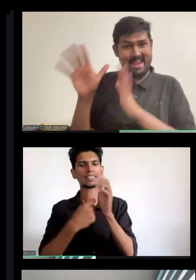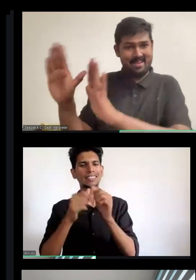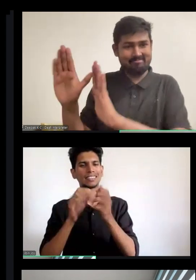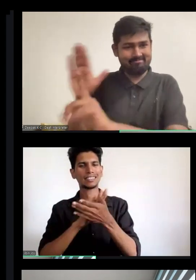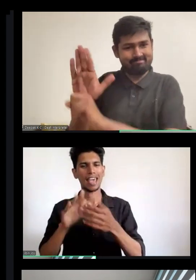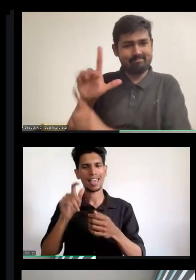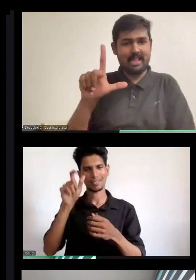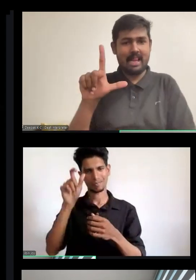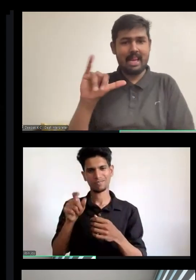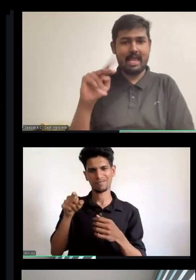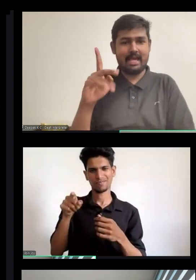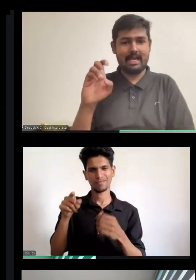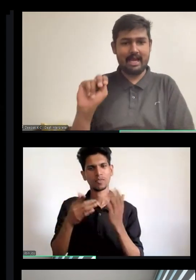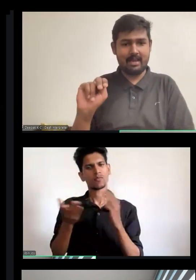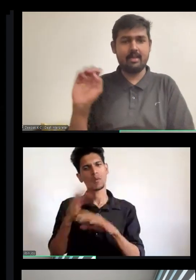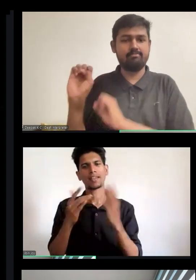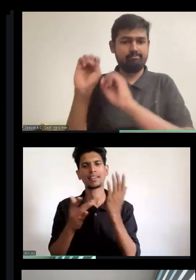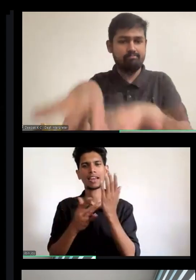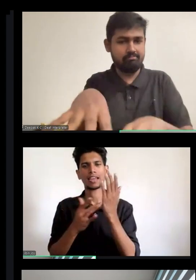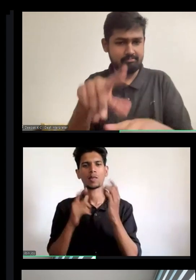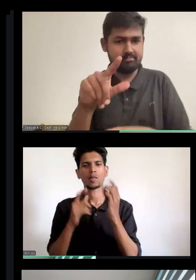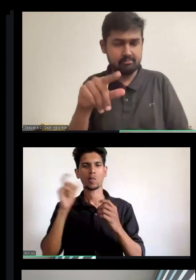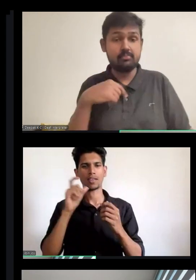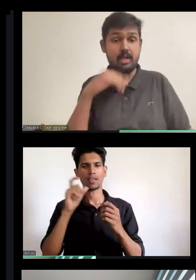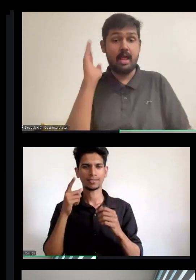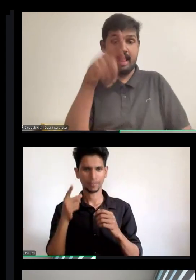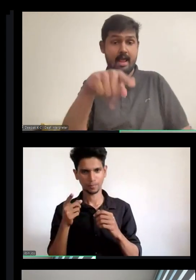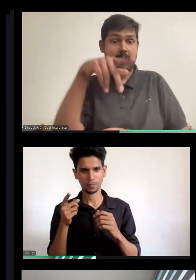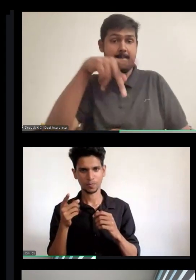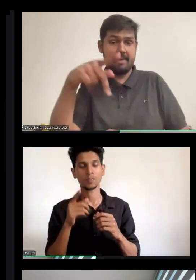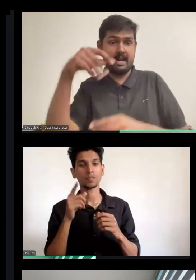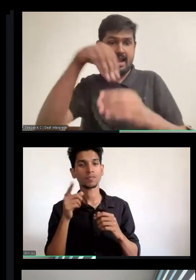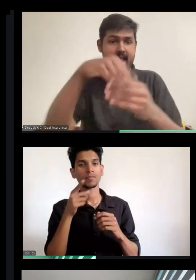And she used the J4P as the foundation for her doctoral research.